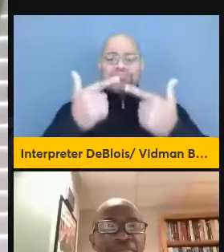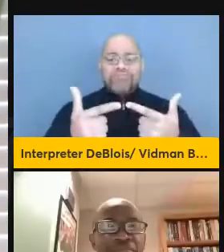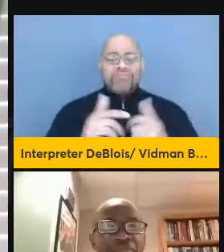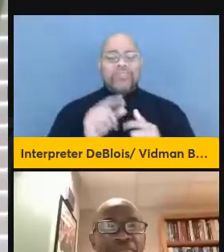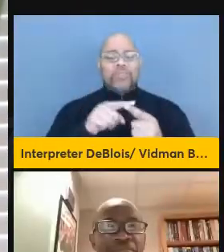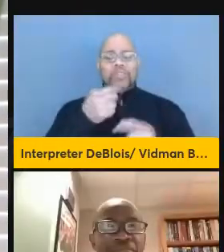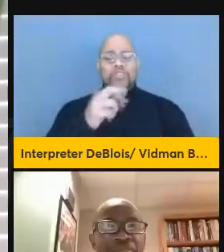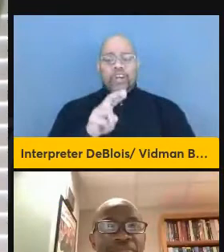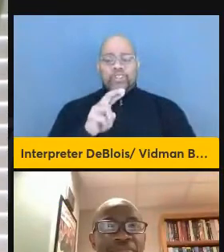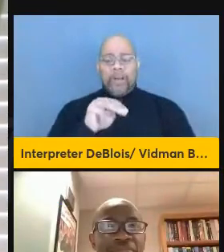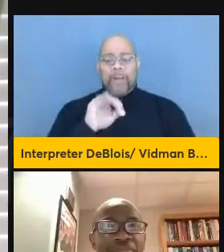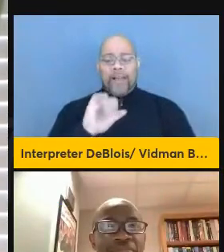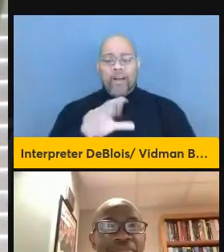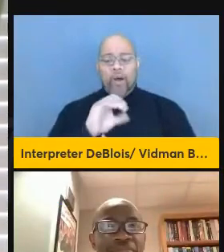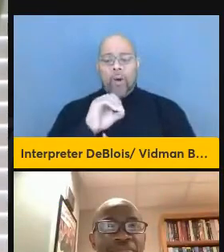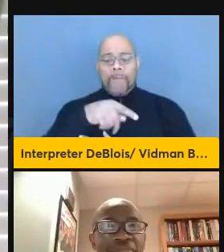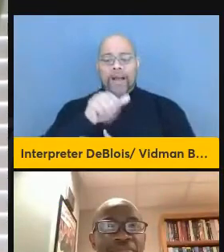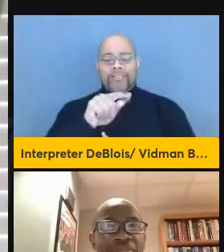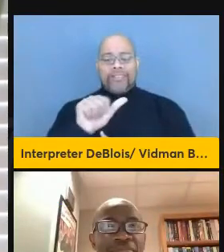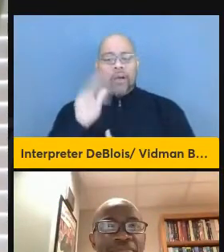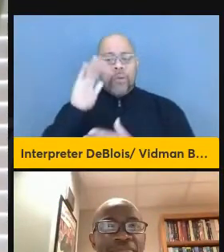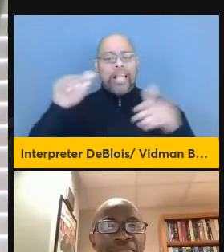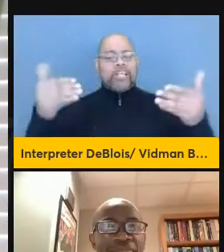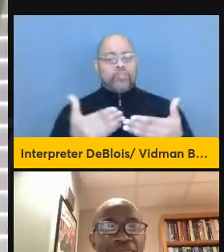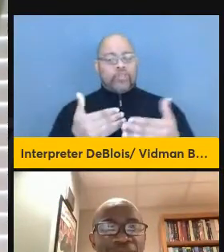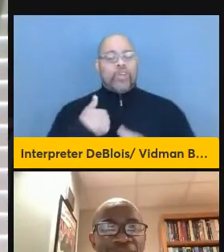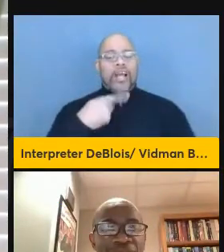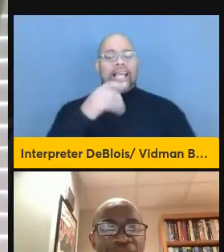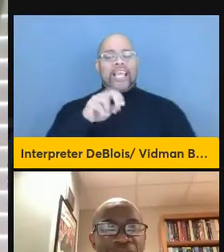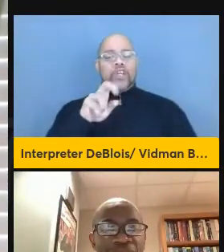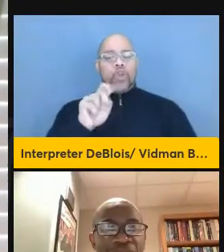laplata, who is going to introduce our keynote speaker today. Thank you.